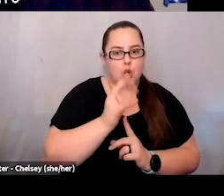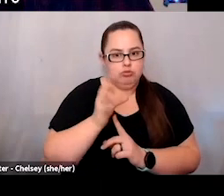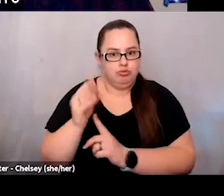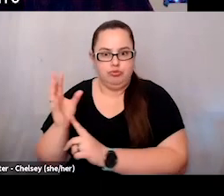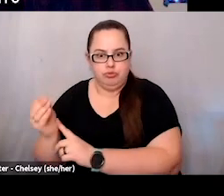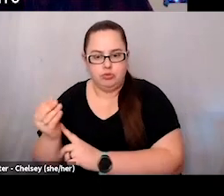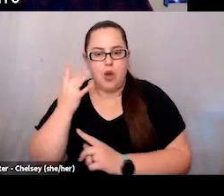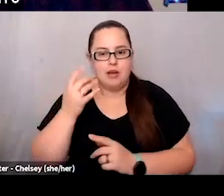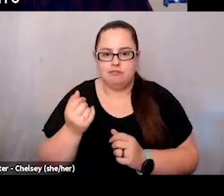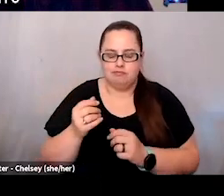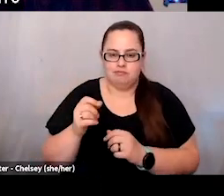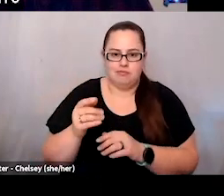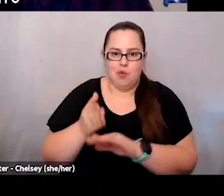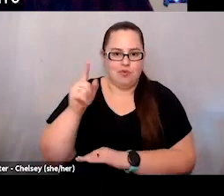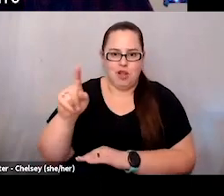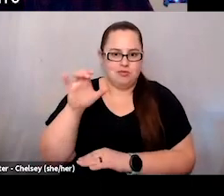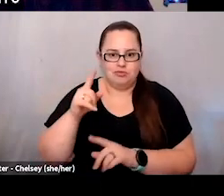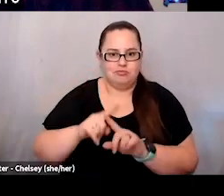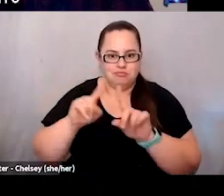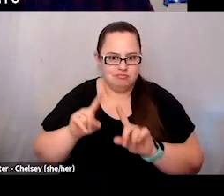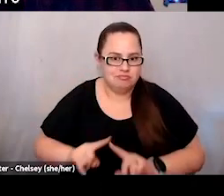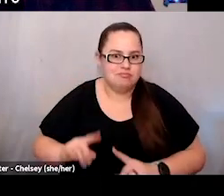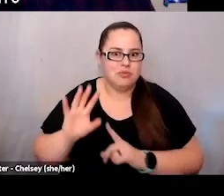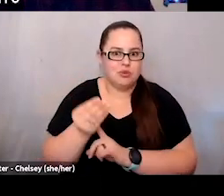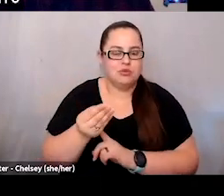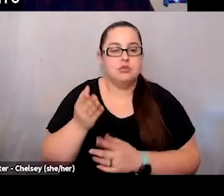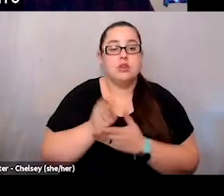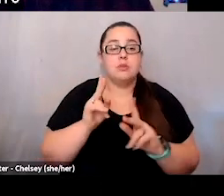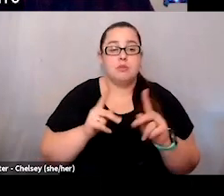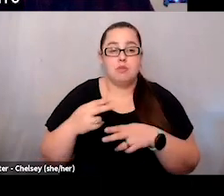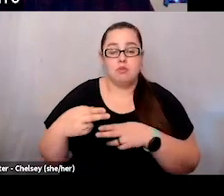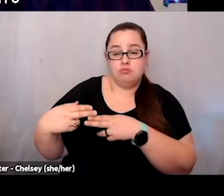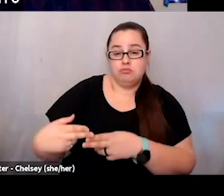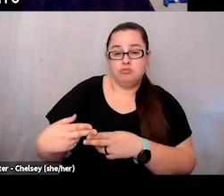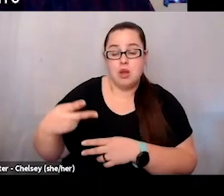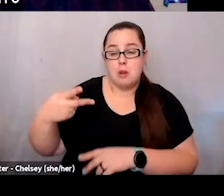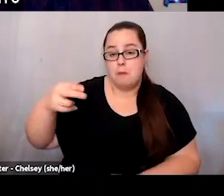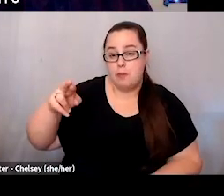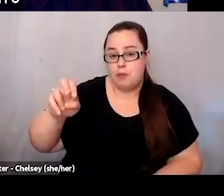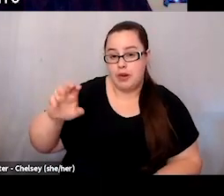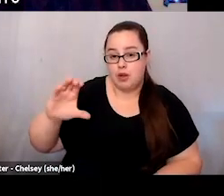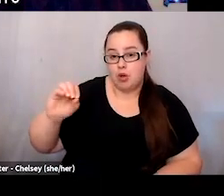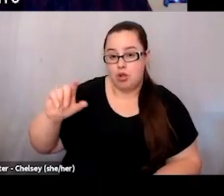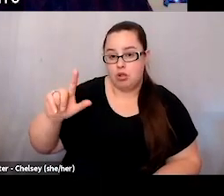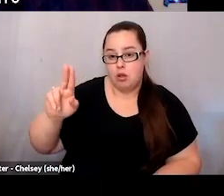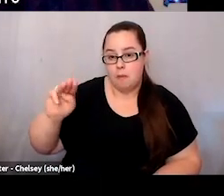of different cultures. Some people refer to this as pre Columbian culture, I call it pre